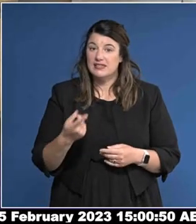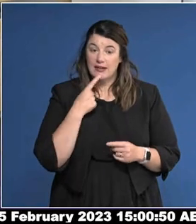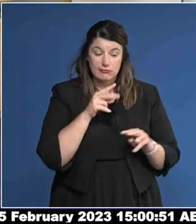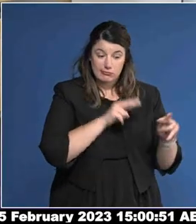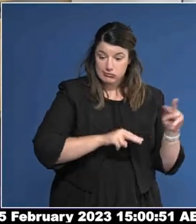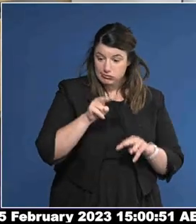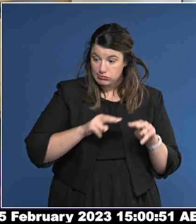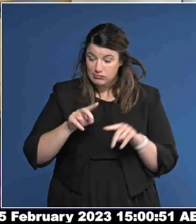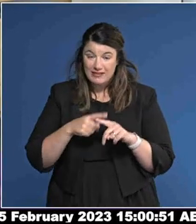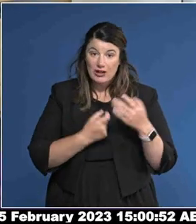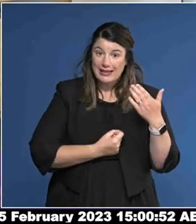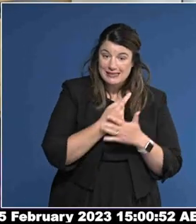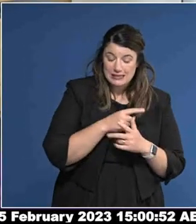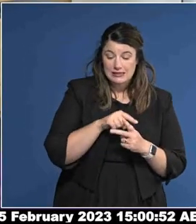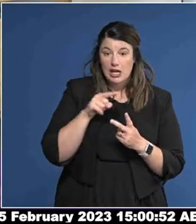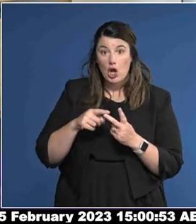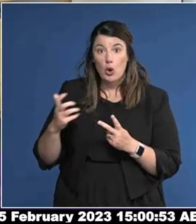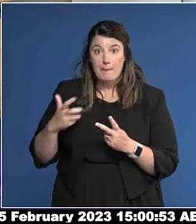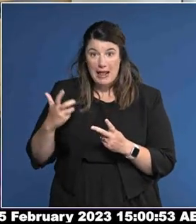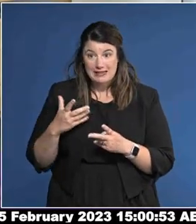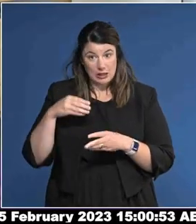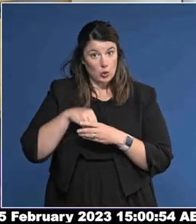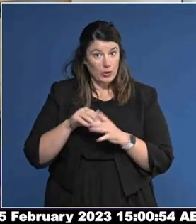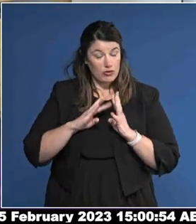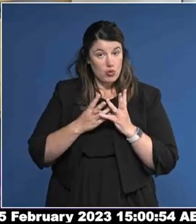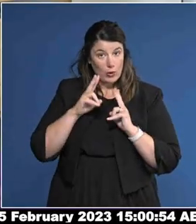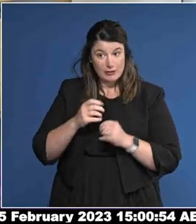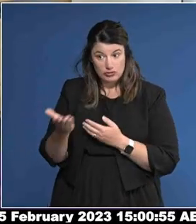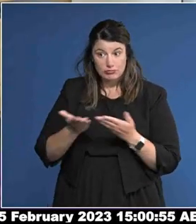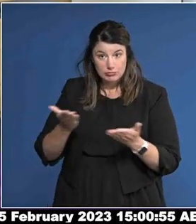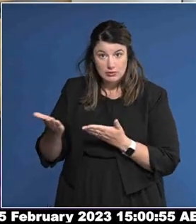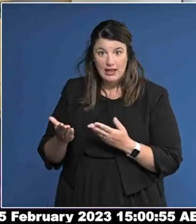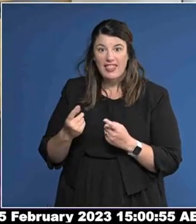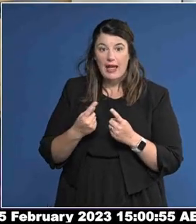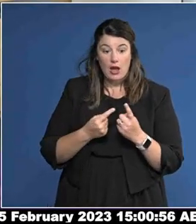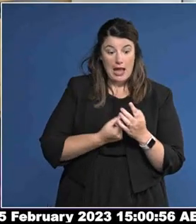included in this inquiry that incidents and issues will reoccur, and the practice of